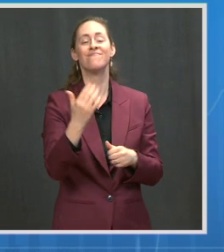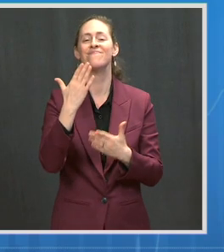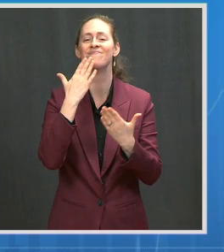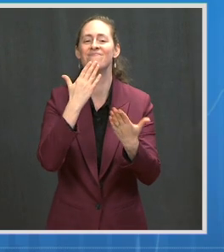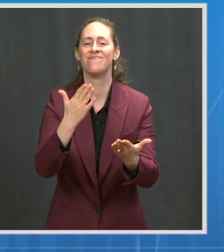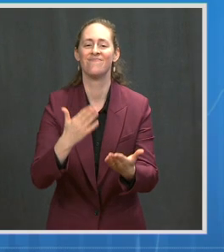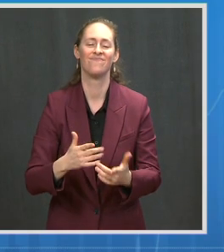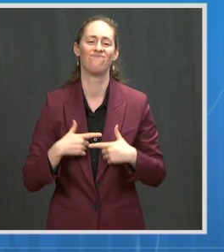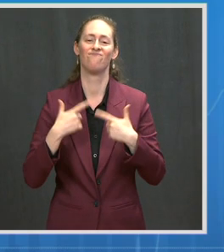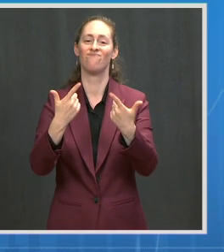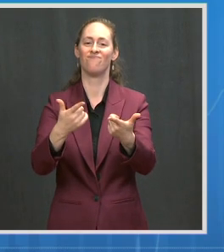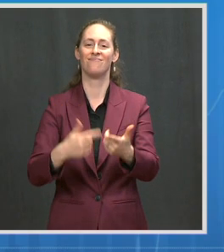Okay, let's take a few questions.